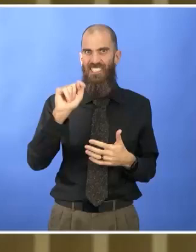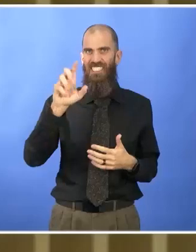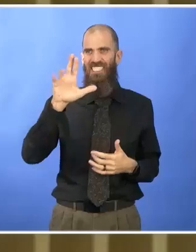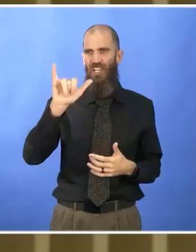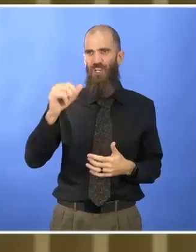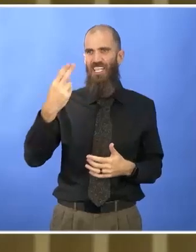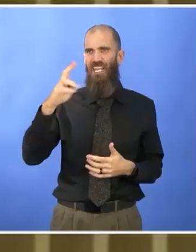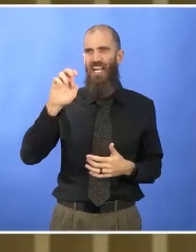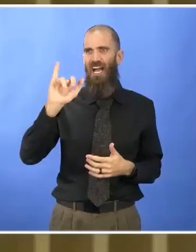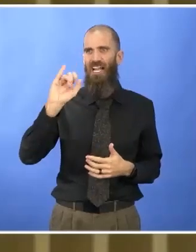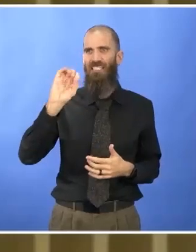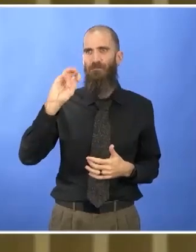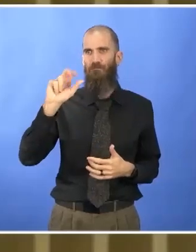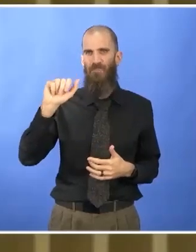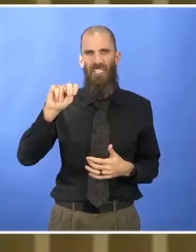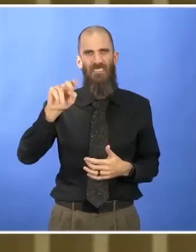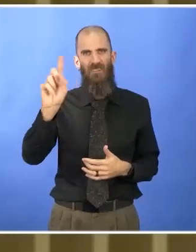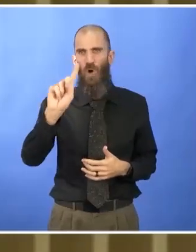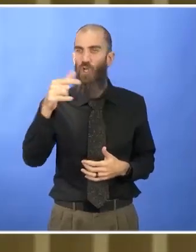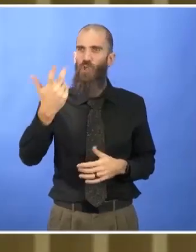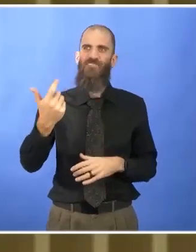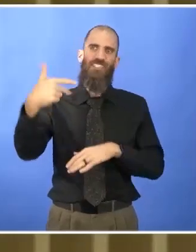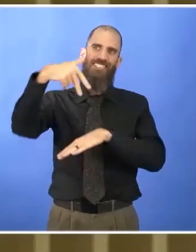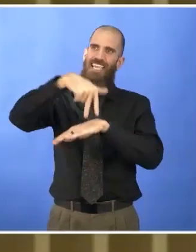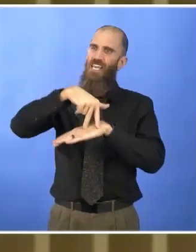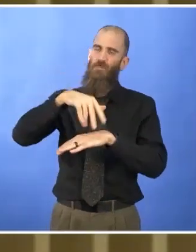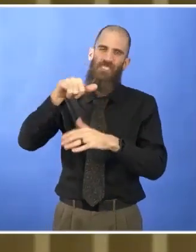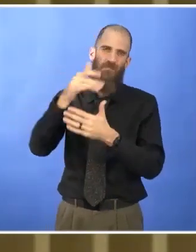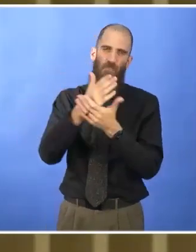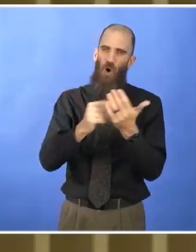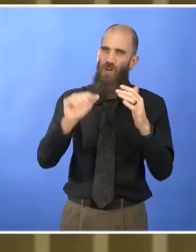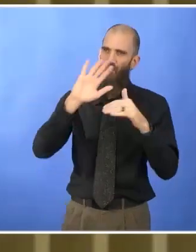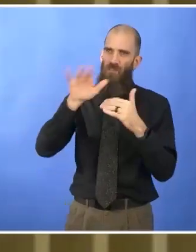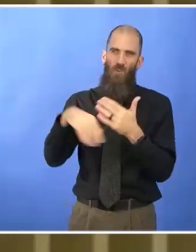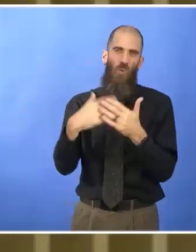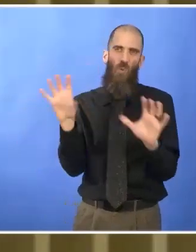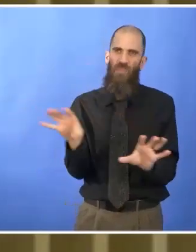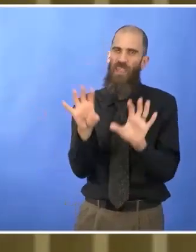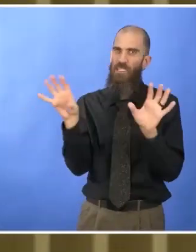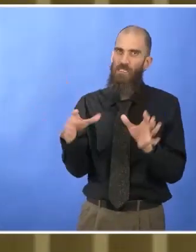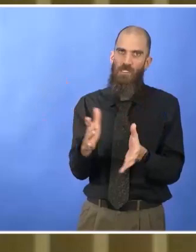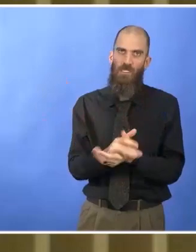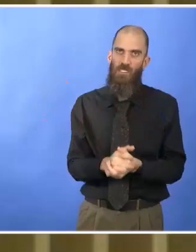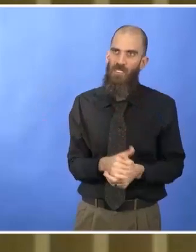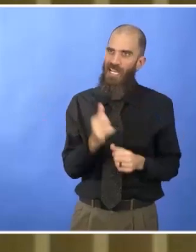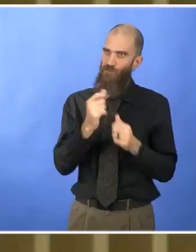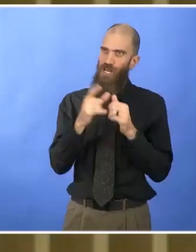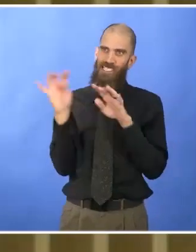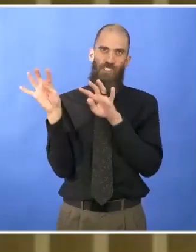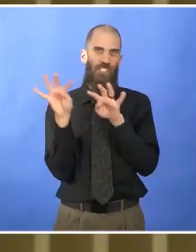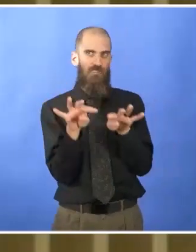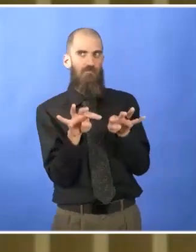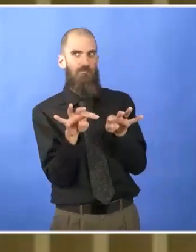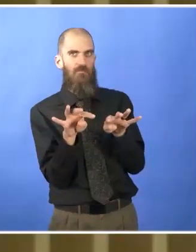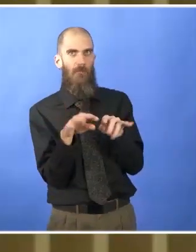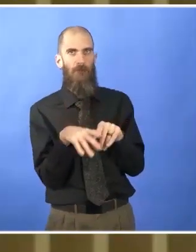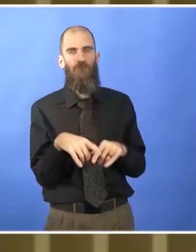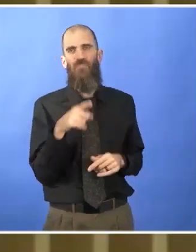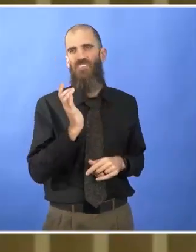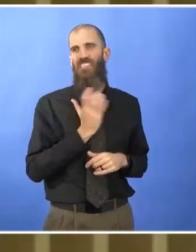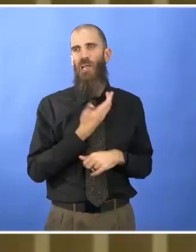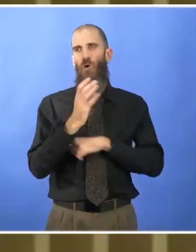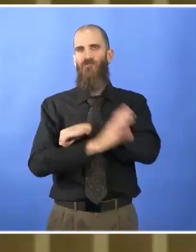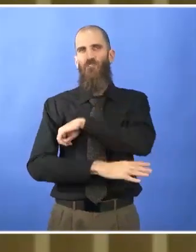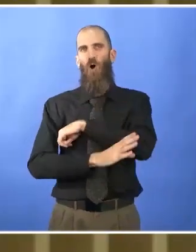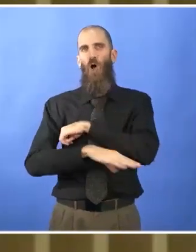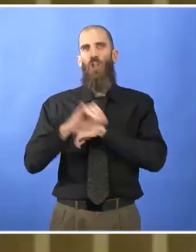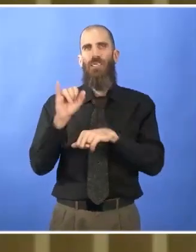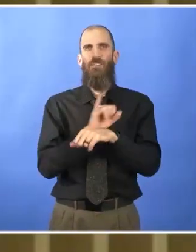EVERYONE HAS TO GET A GOOD LOOK. HE HAS OUR FALL INTERN.